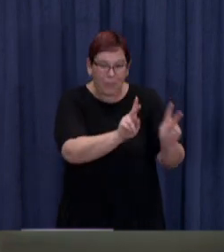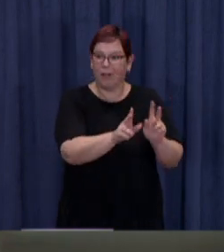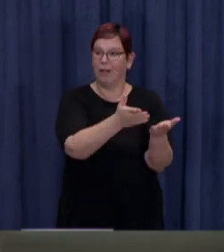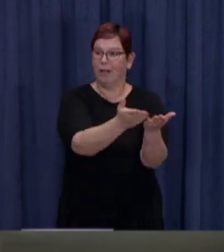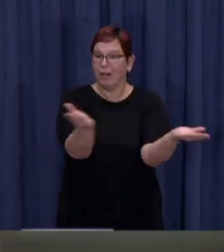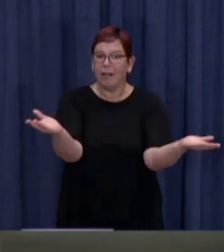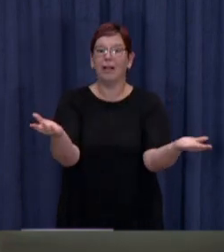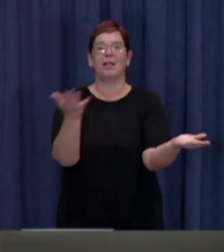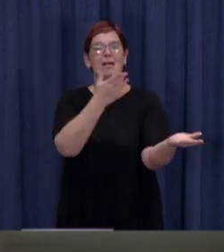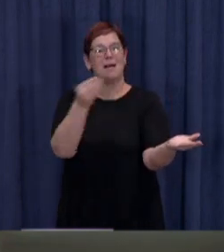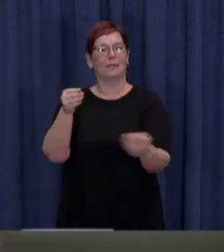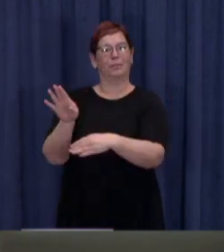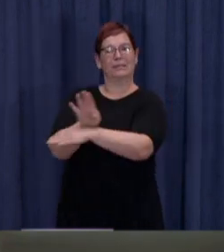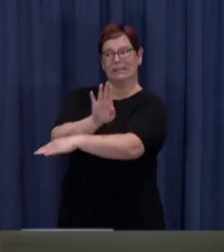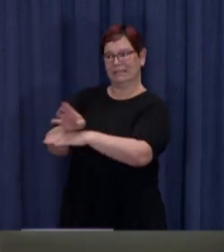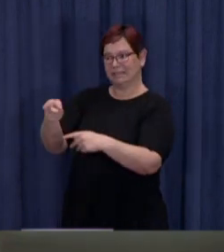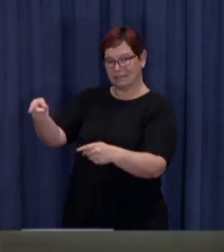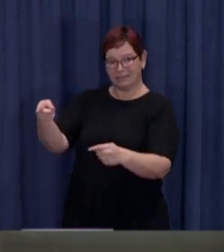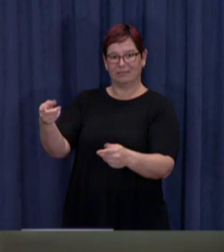what is the status of the city's safe